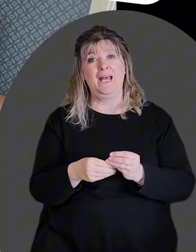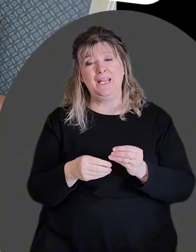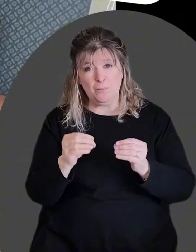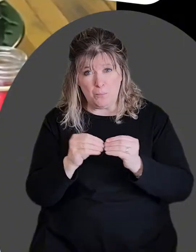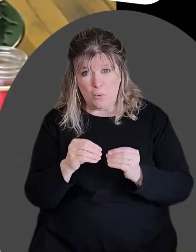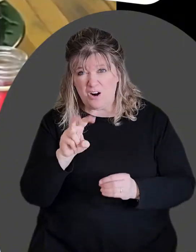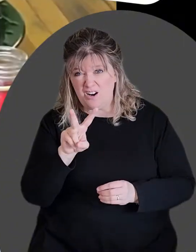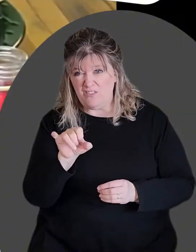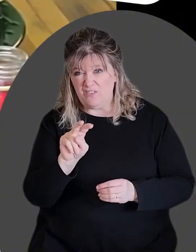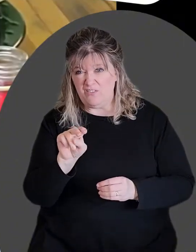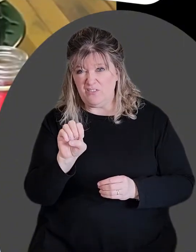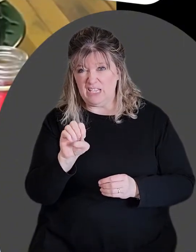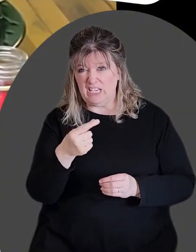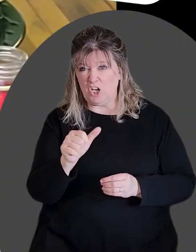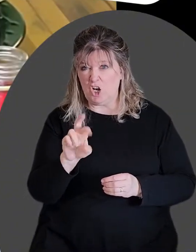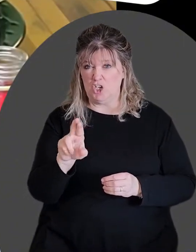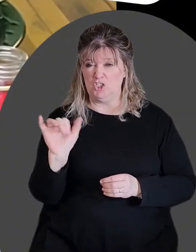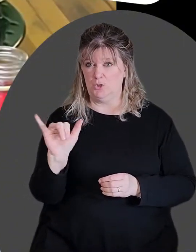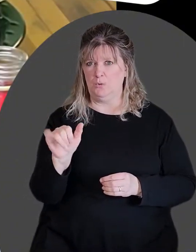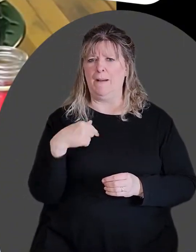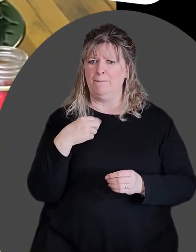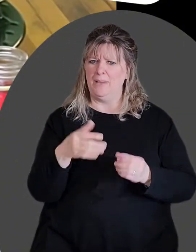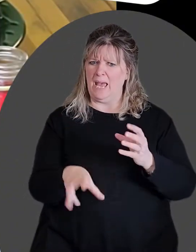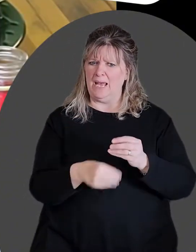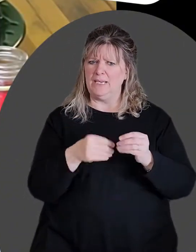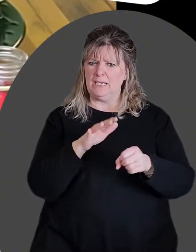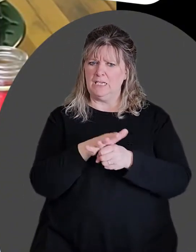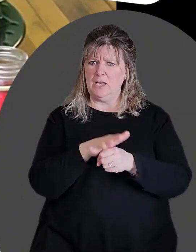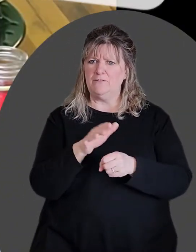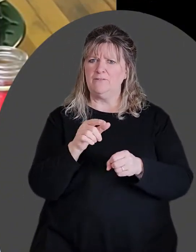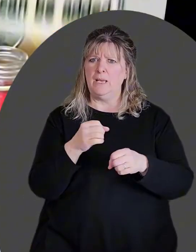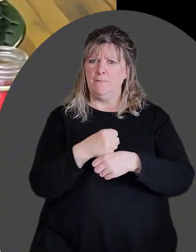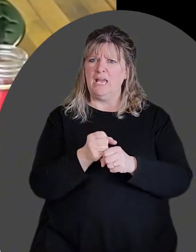to this I'm gonna add enough just to make sure that these are covered